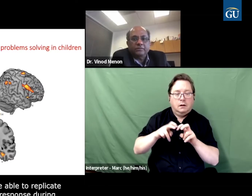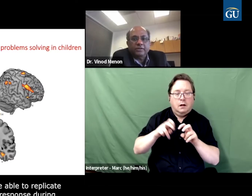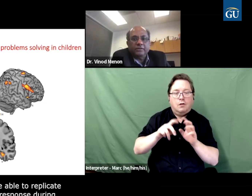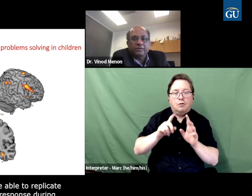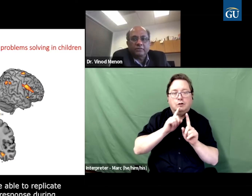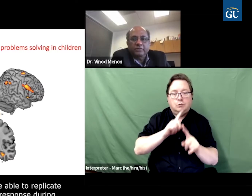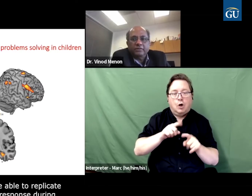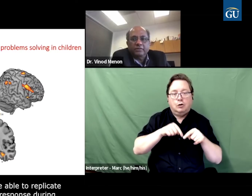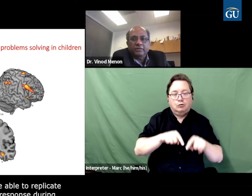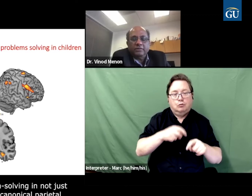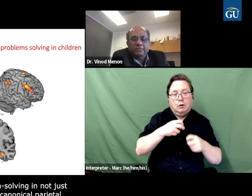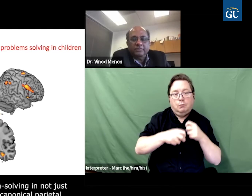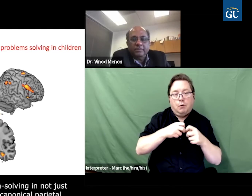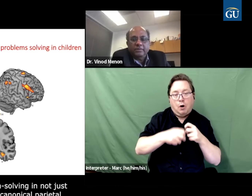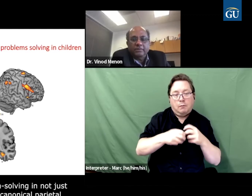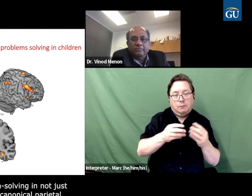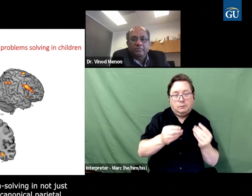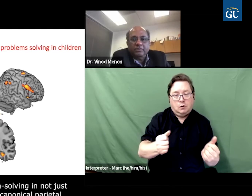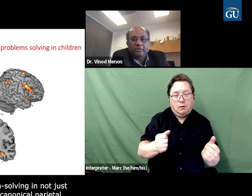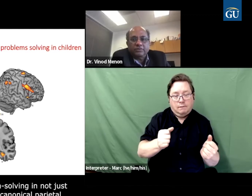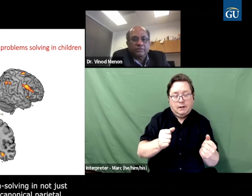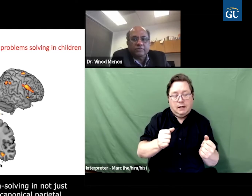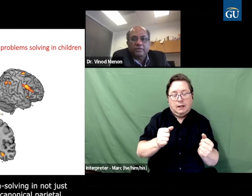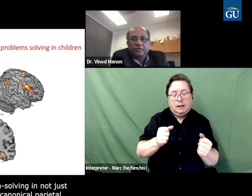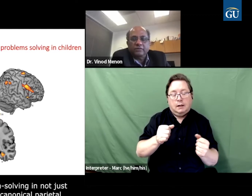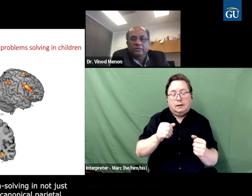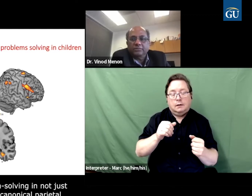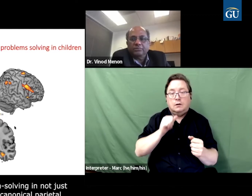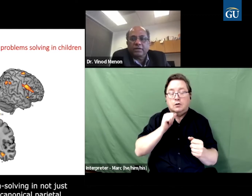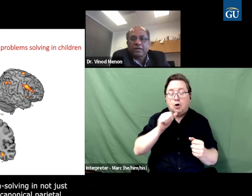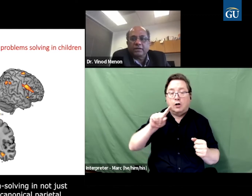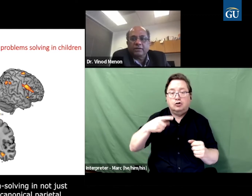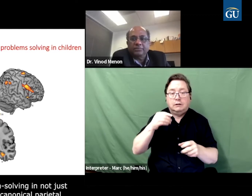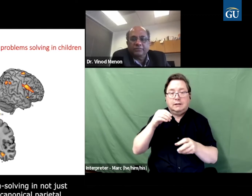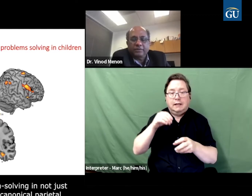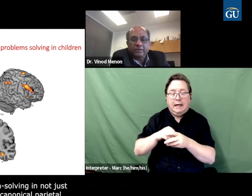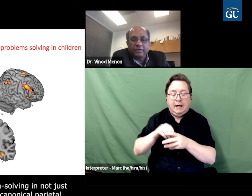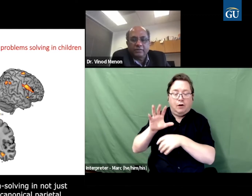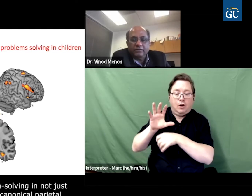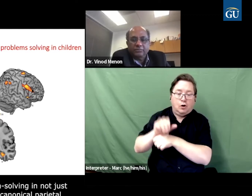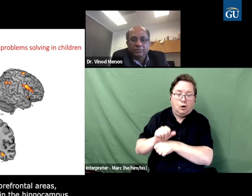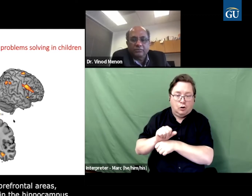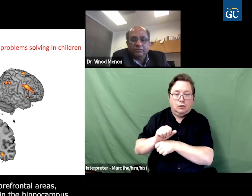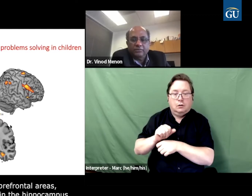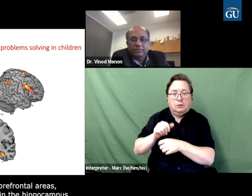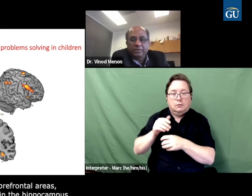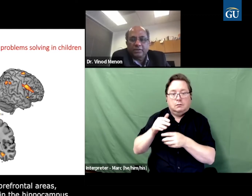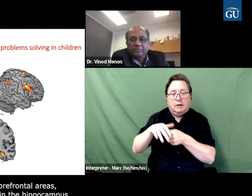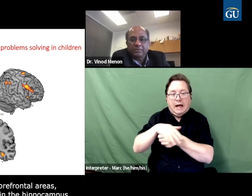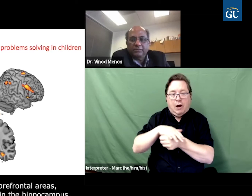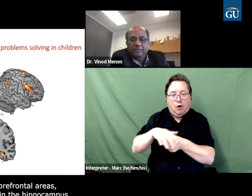during problem solving in not just these canonical parietal and